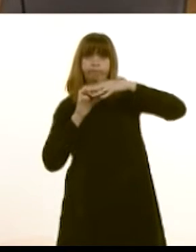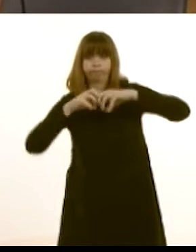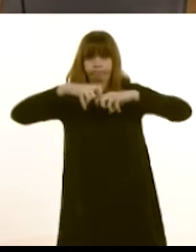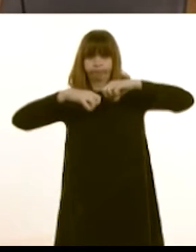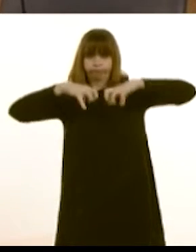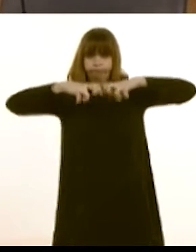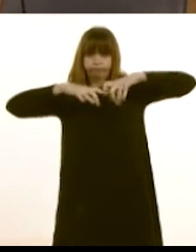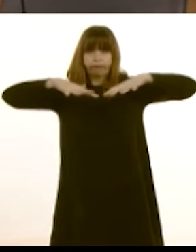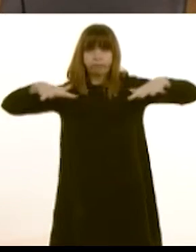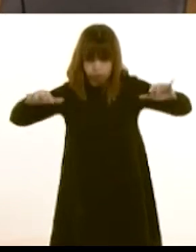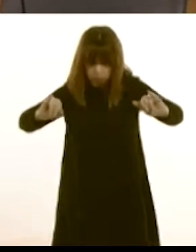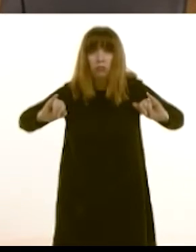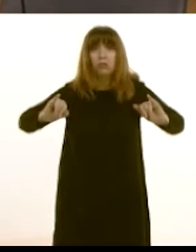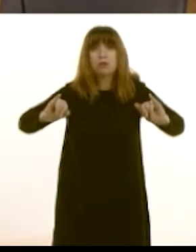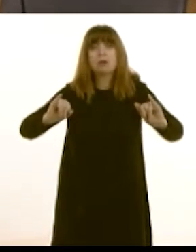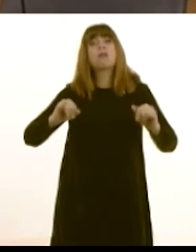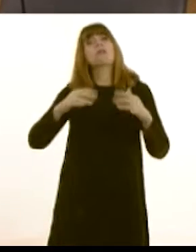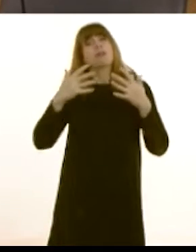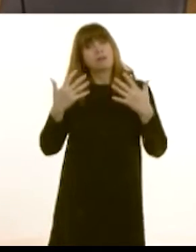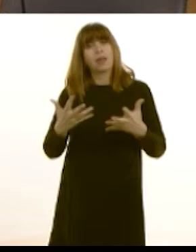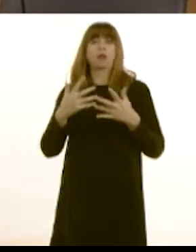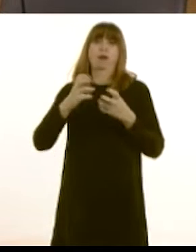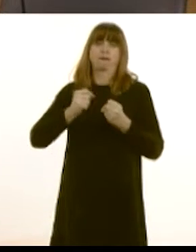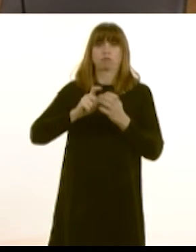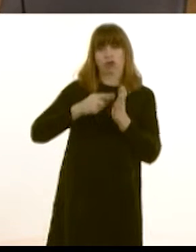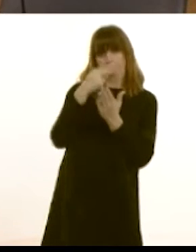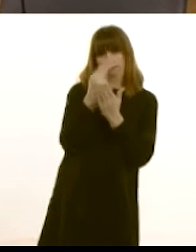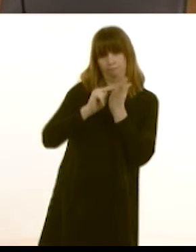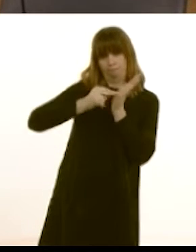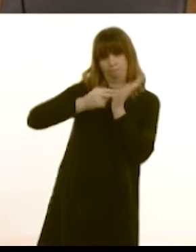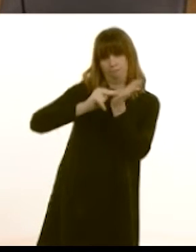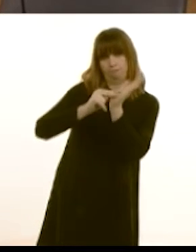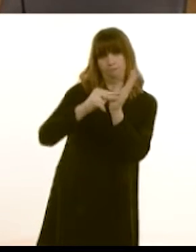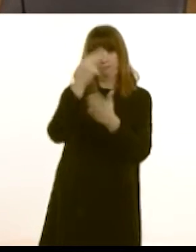scheme, but the scheme is in the design stage, and Gwynedd county council have been working